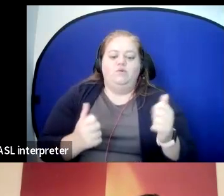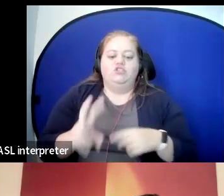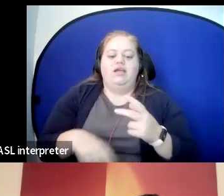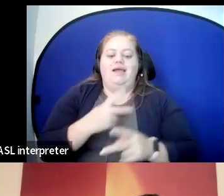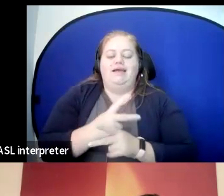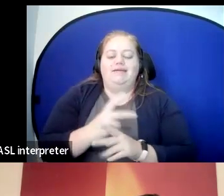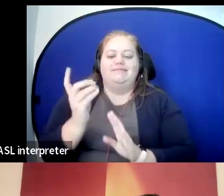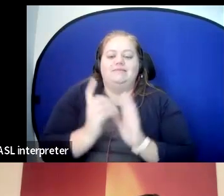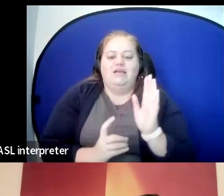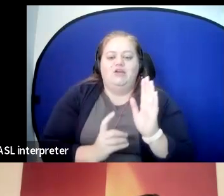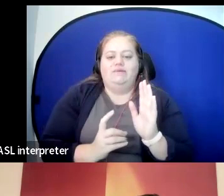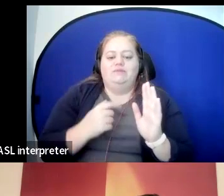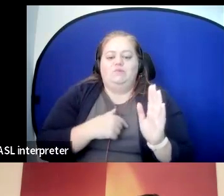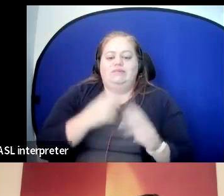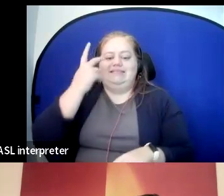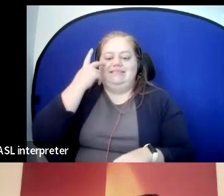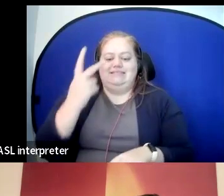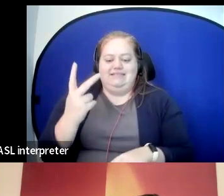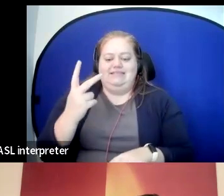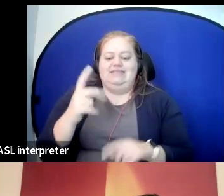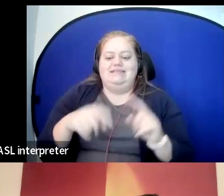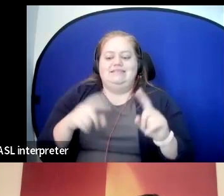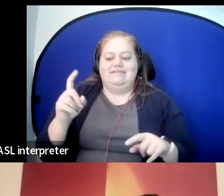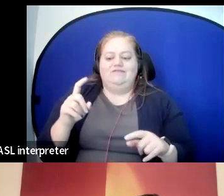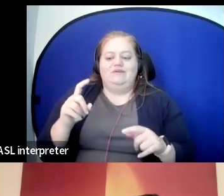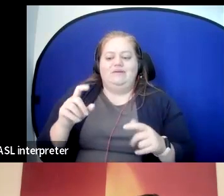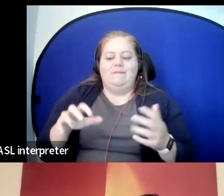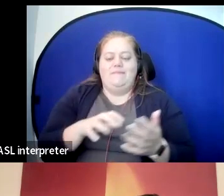that appear in different kinds of journals,